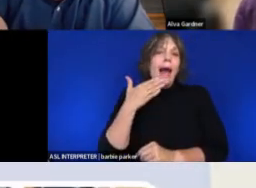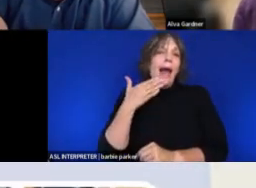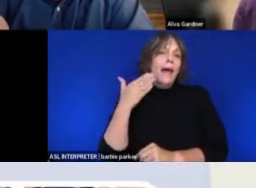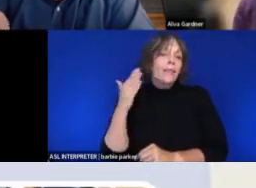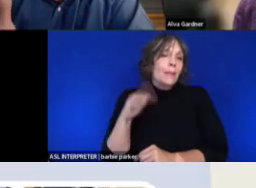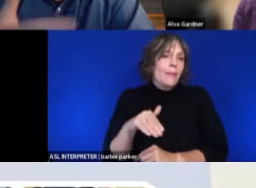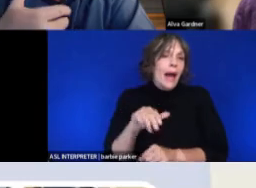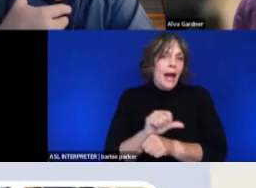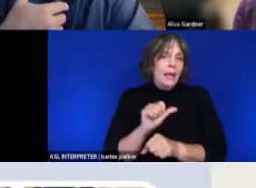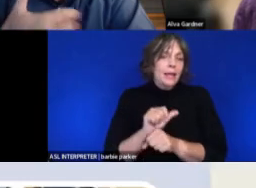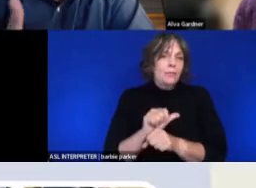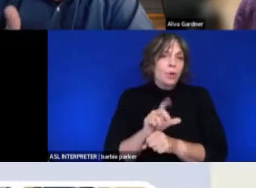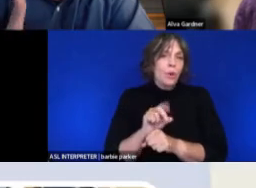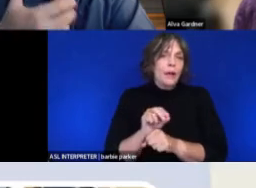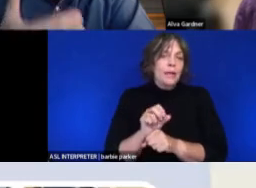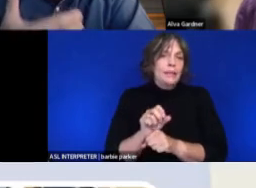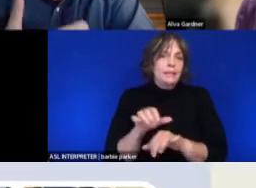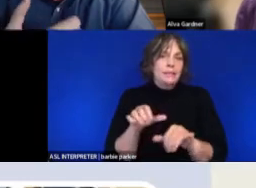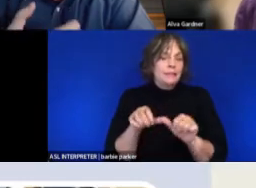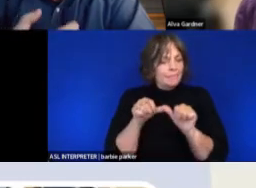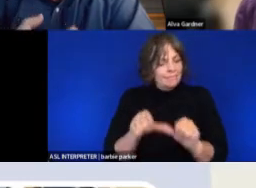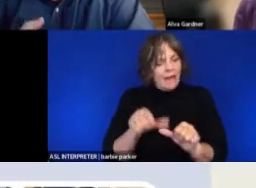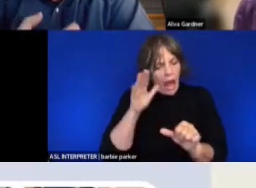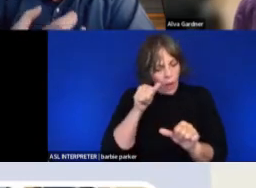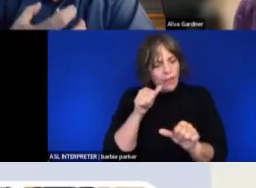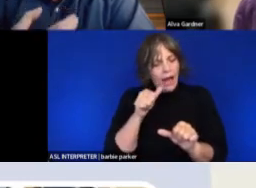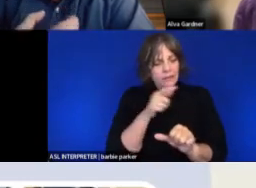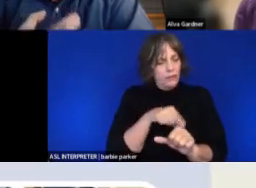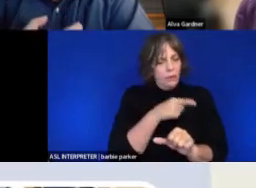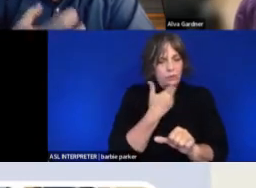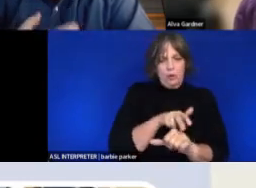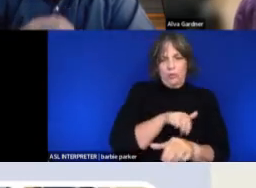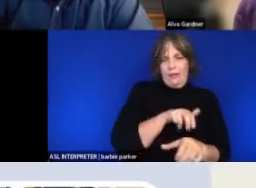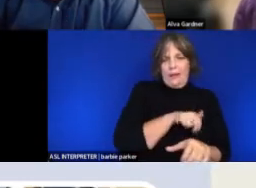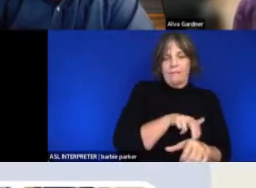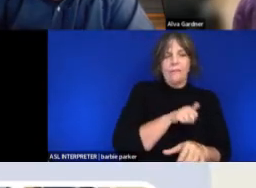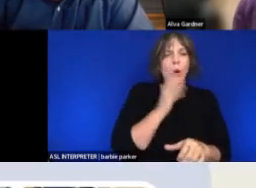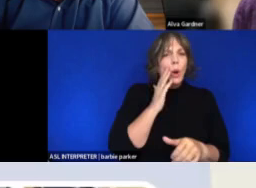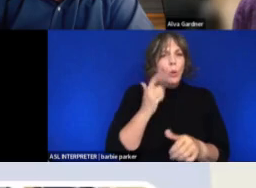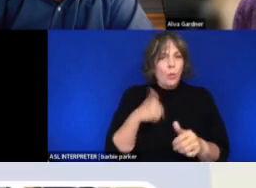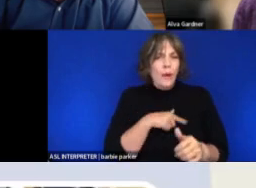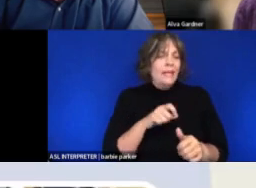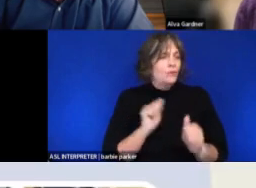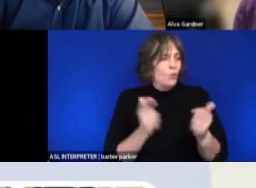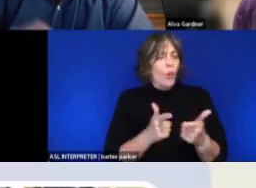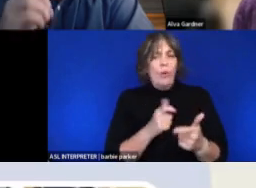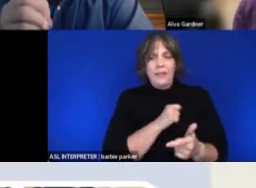in a in a time where we need to have all the staff we we can, and we need to make sure that they're good staff, so it's one